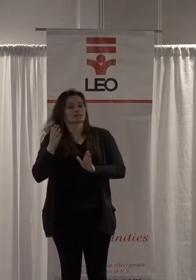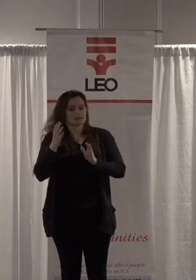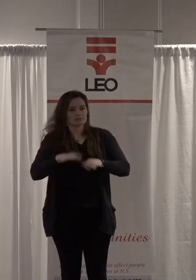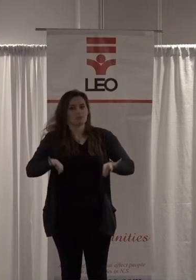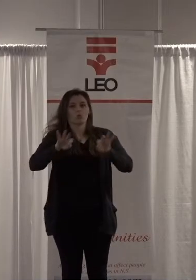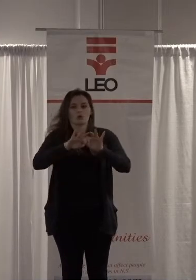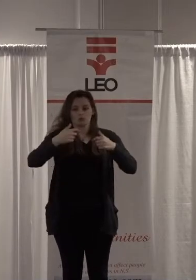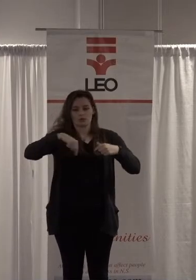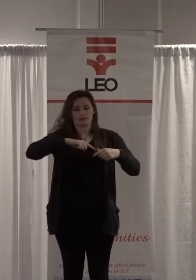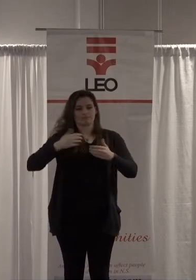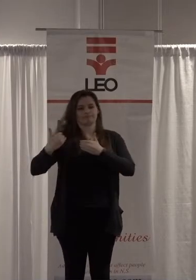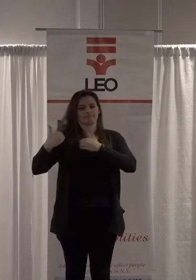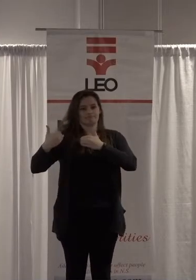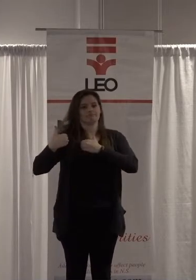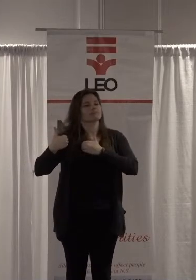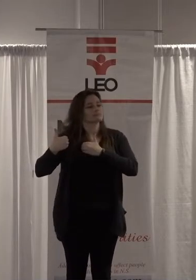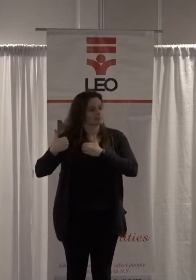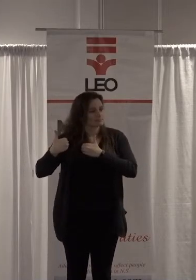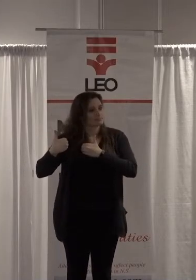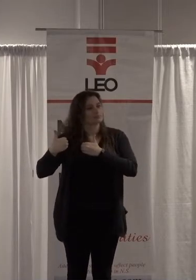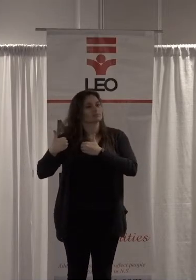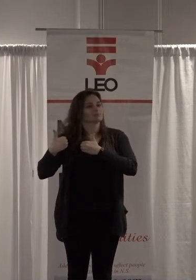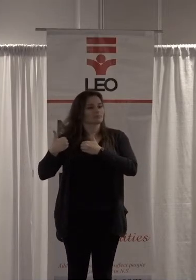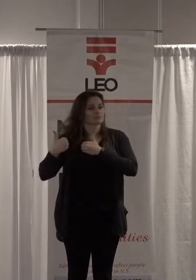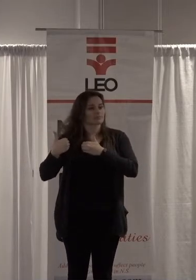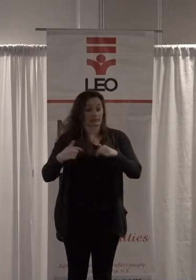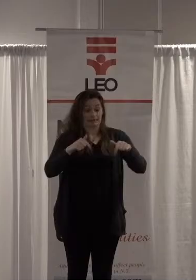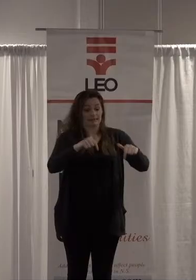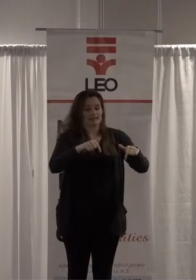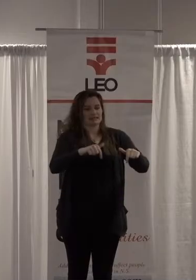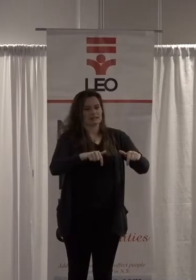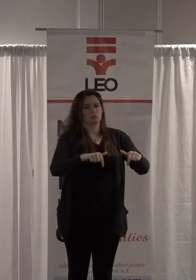BECAUSE THINGS LIKE THIS ARE MORE IMPORTANT THAN THE POLITICS OF THE DAY.